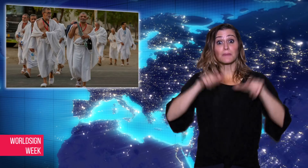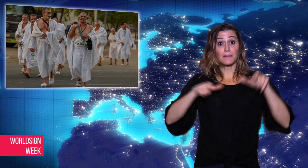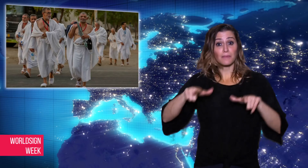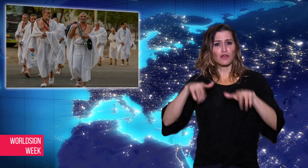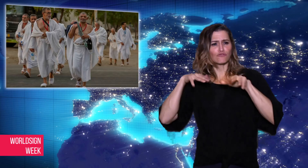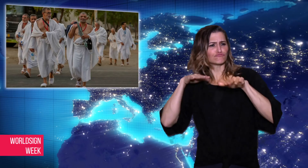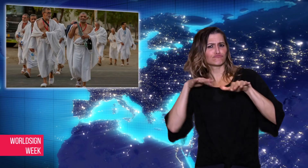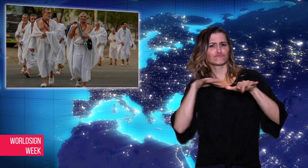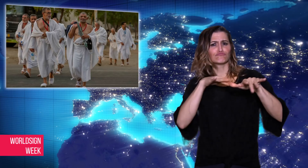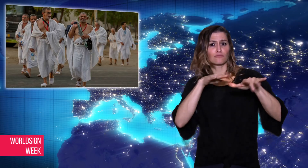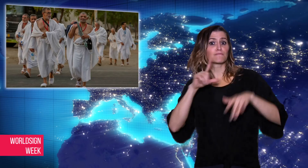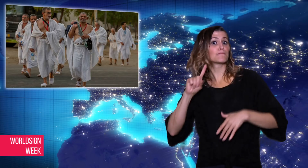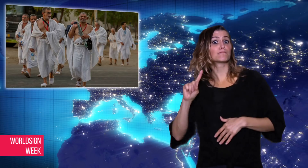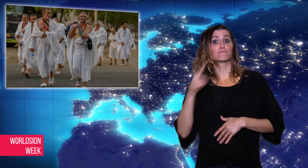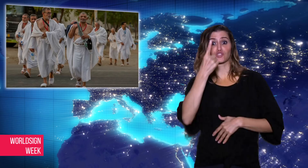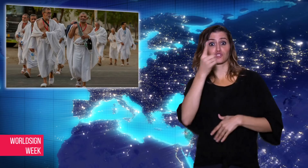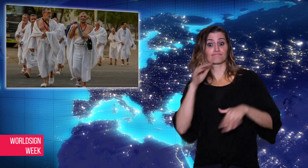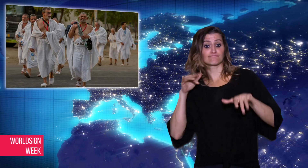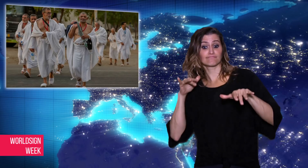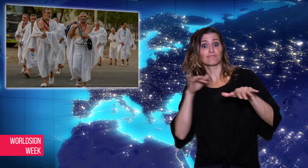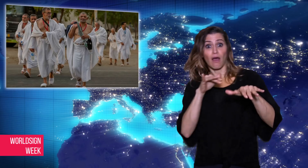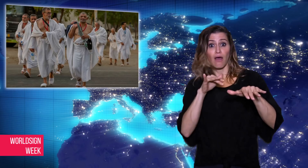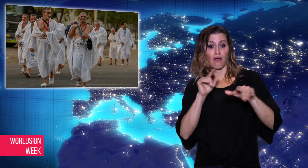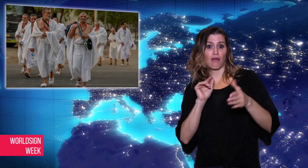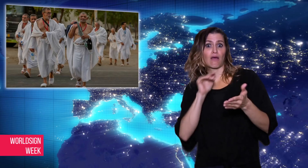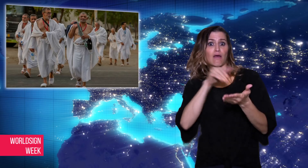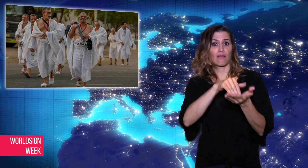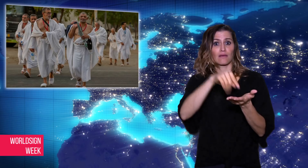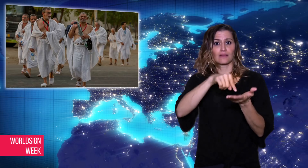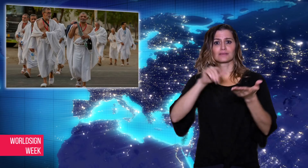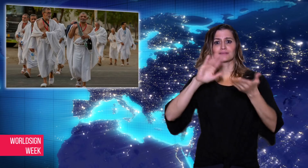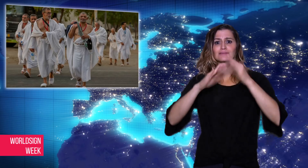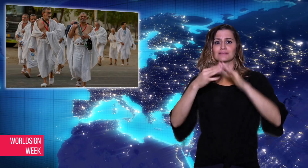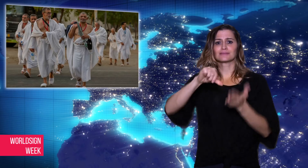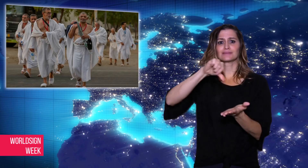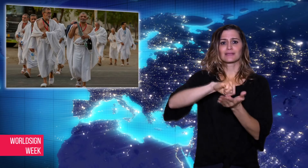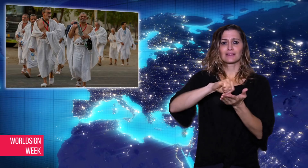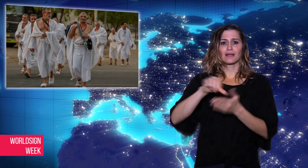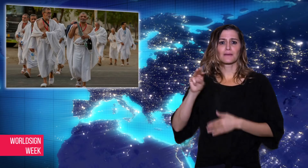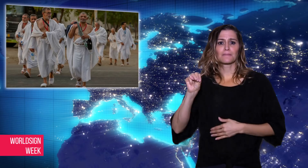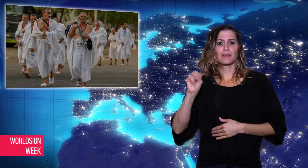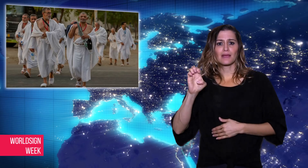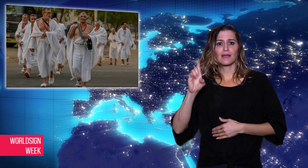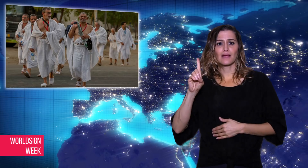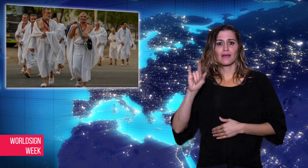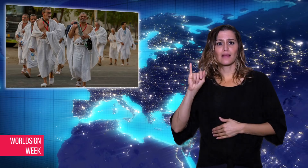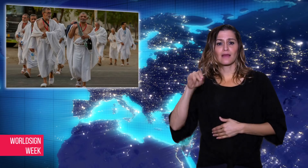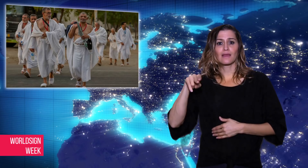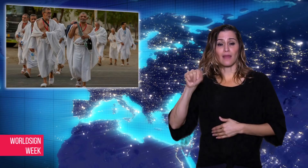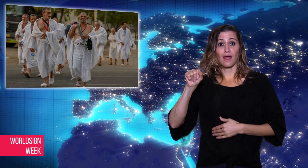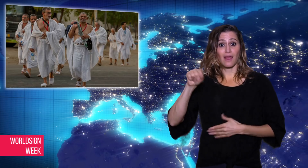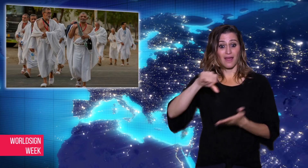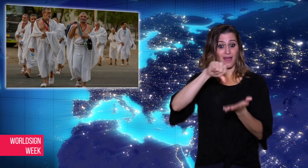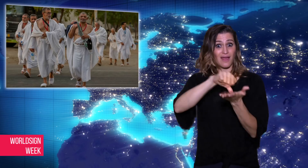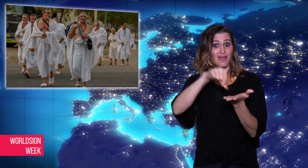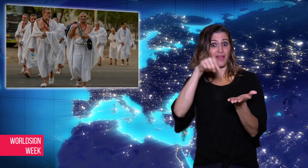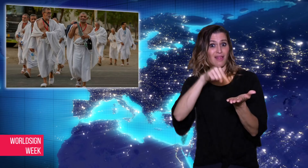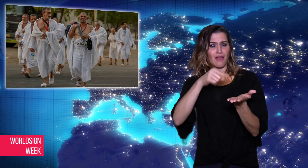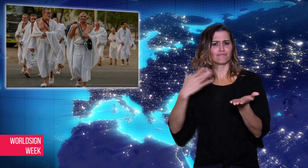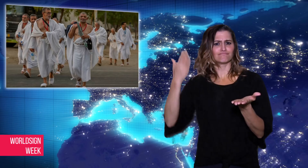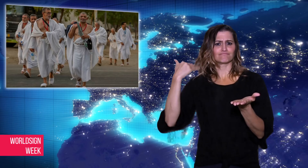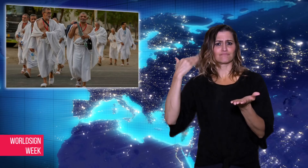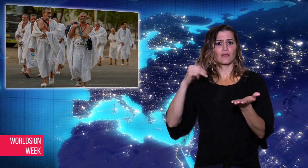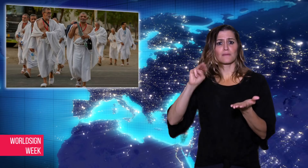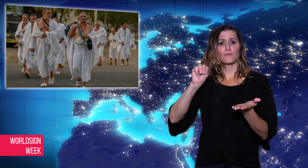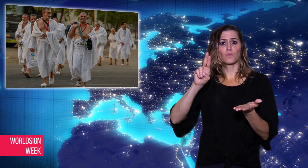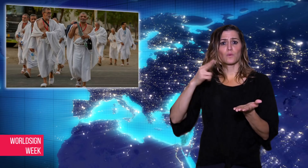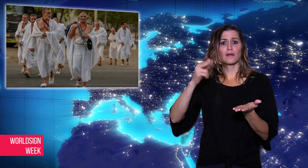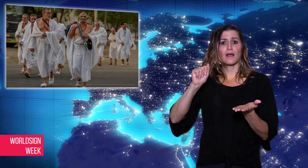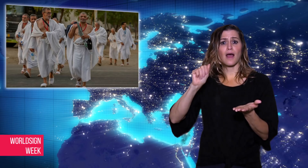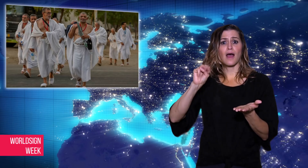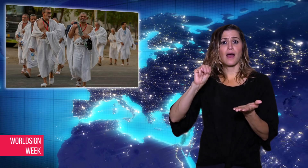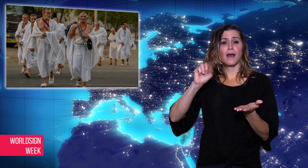reaching Mecca, walk around the Kaaba